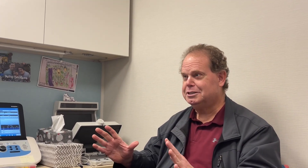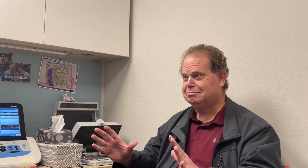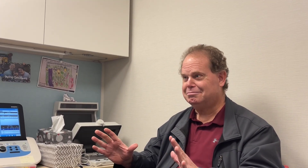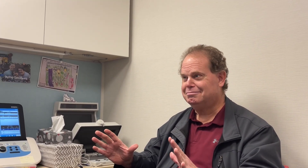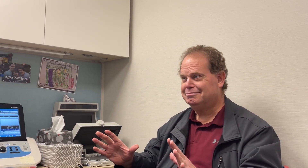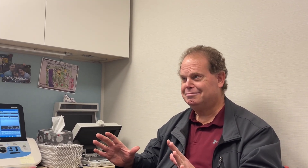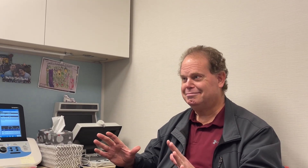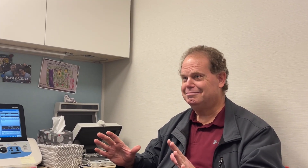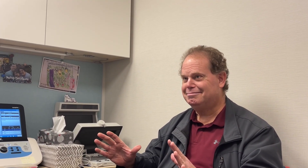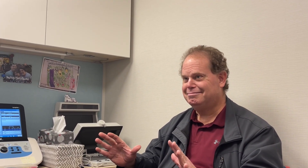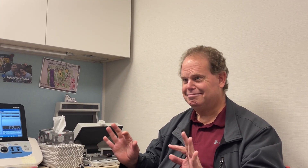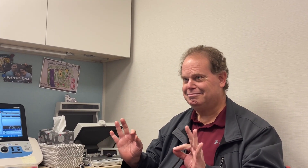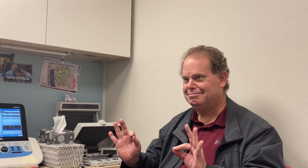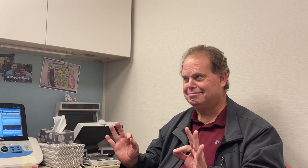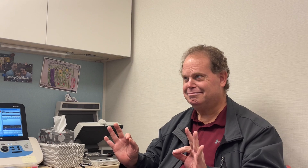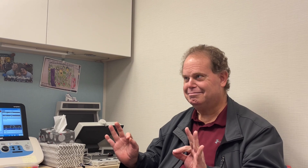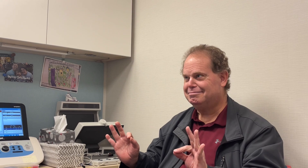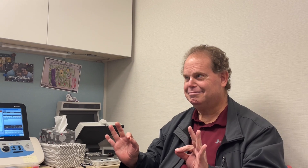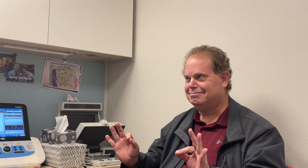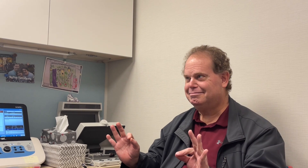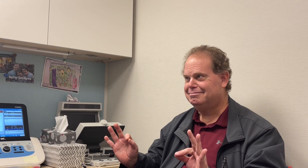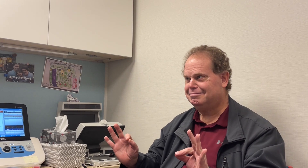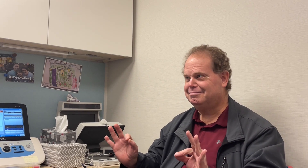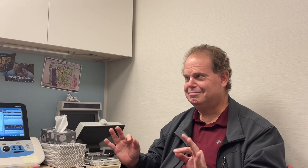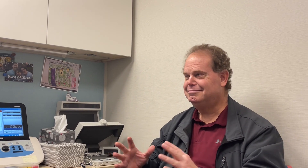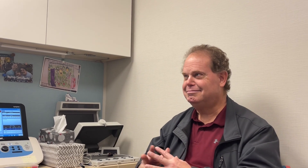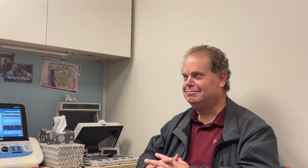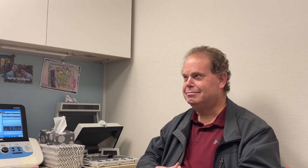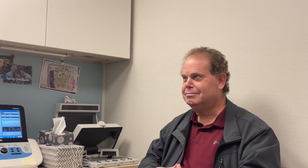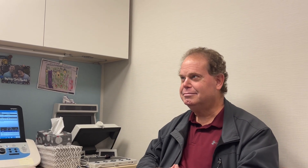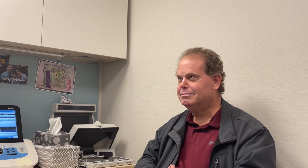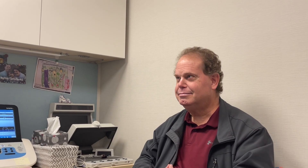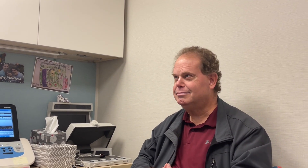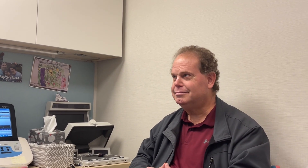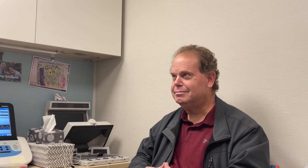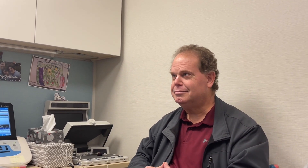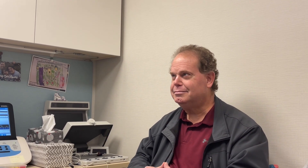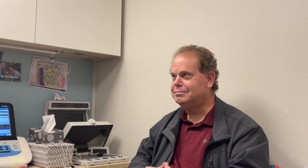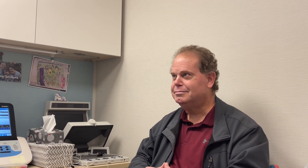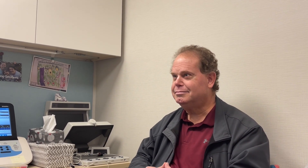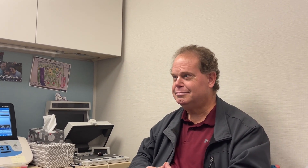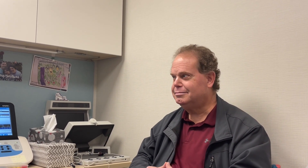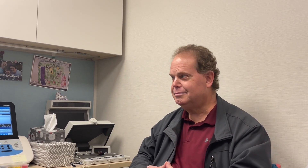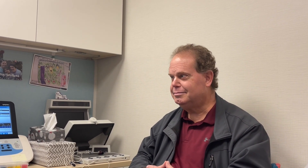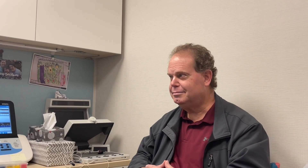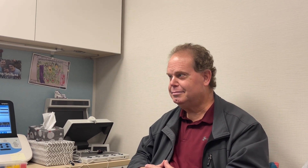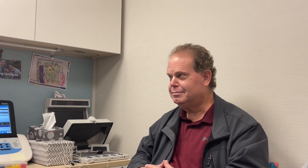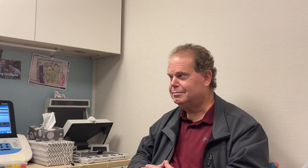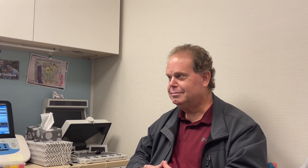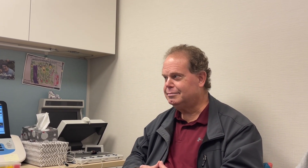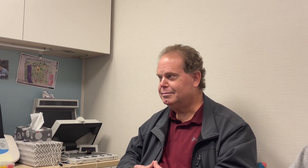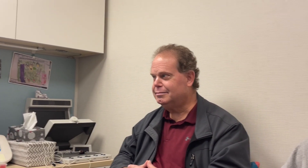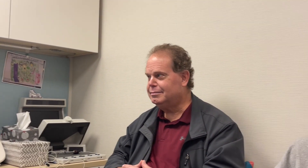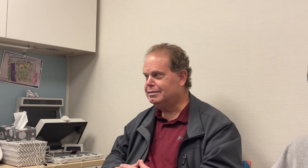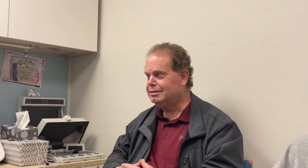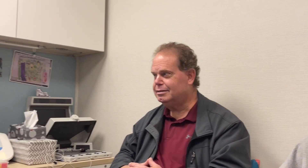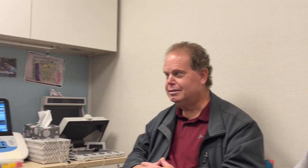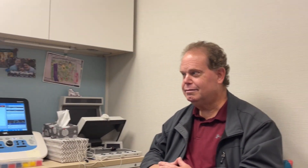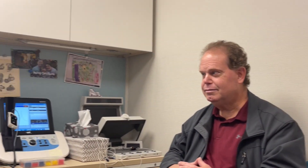I don't want to there see you know perfect perfect um you'll find if you sit here for